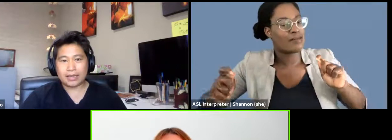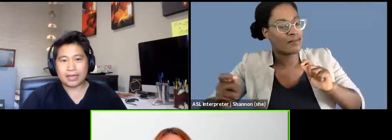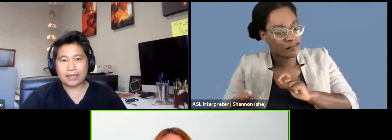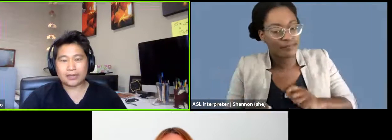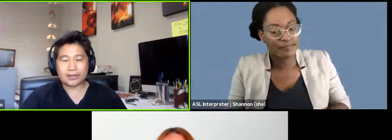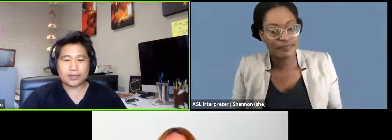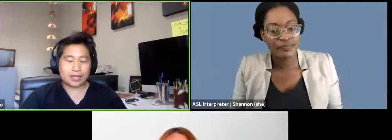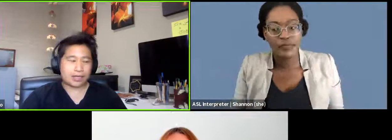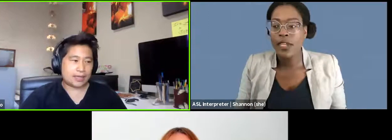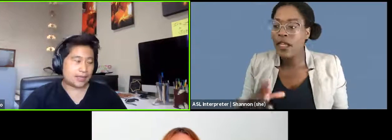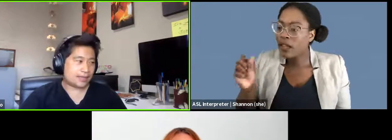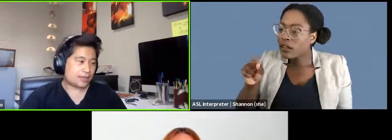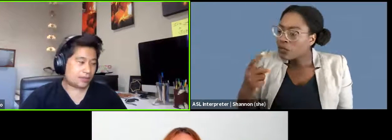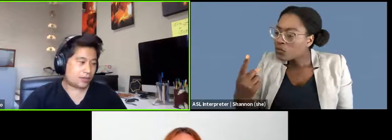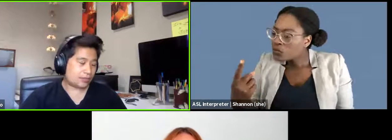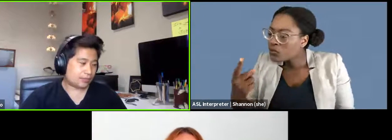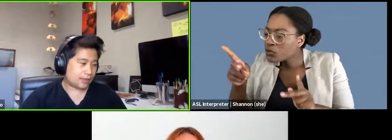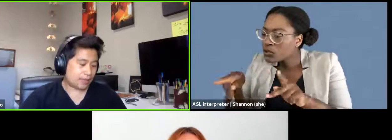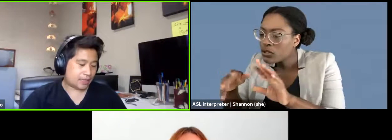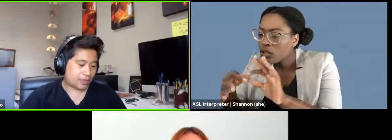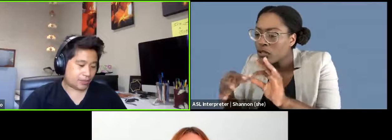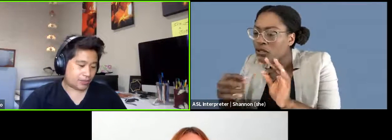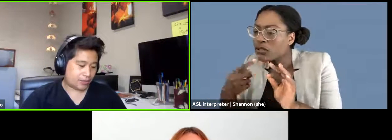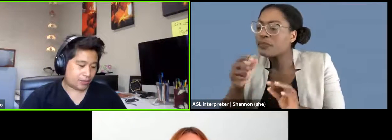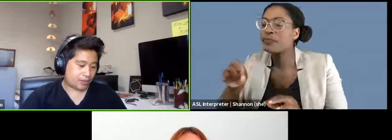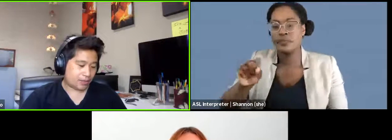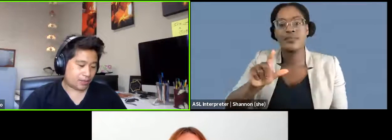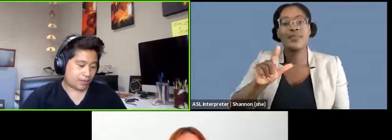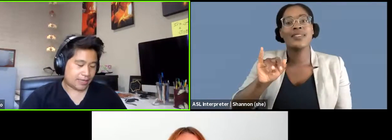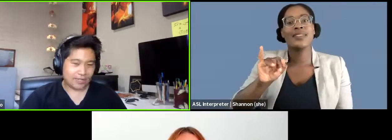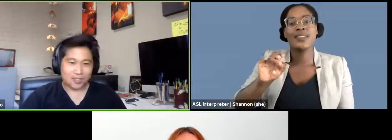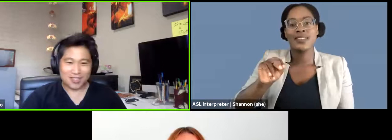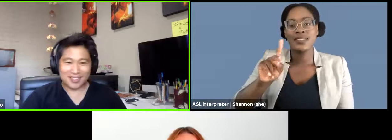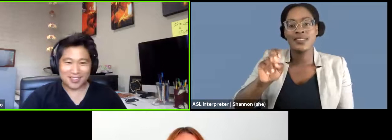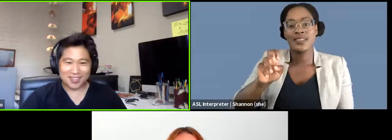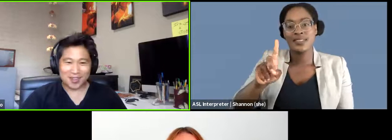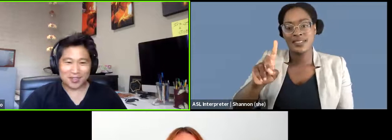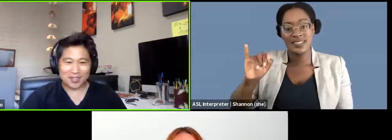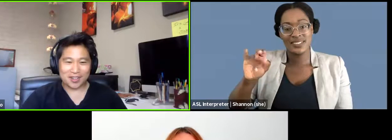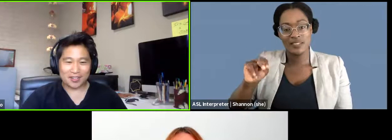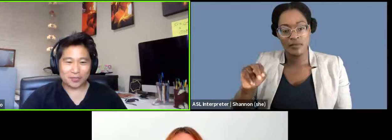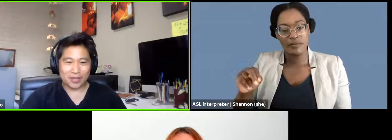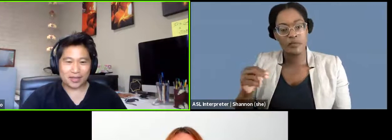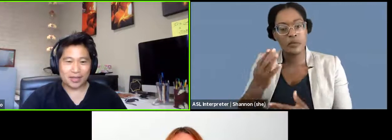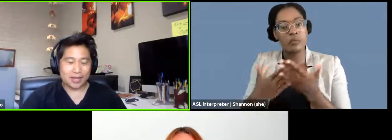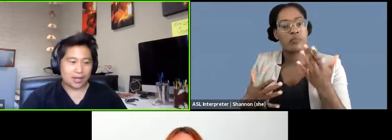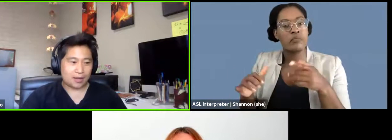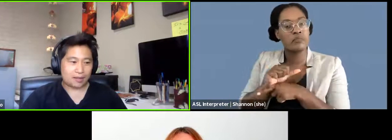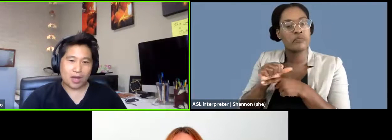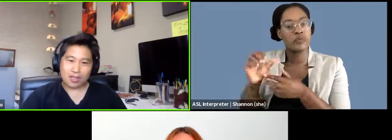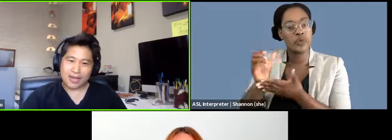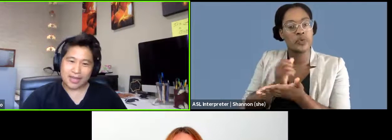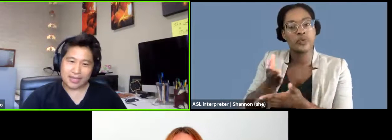TDo: I think Jessica is on the call, who is a colleague of mine - Hollaback!.